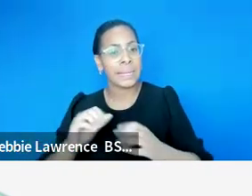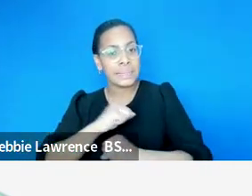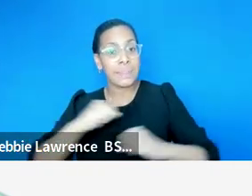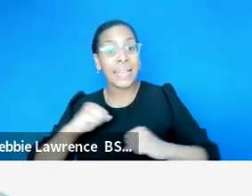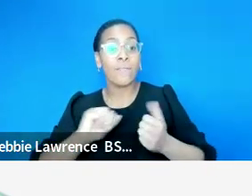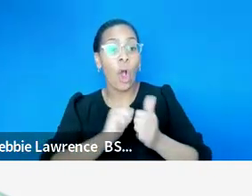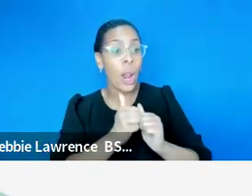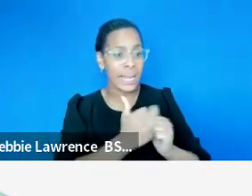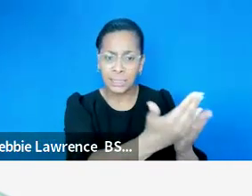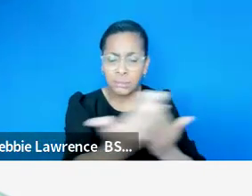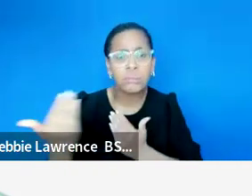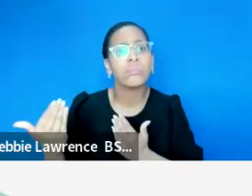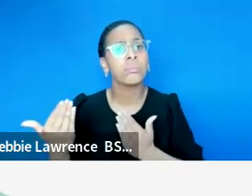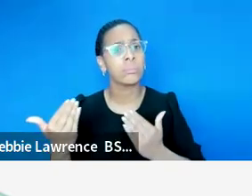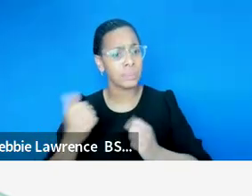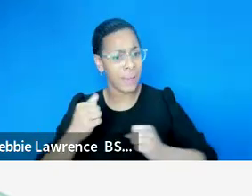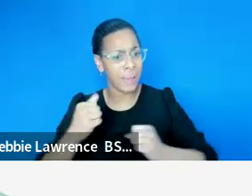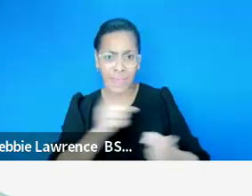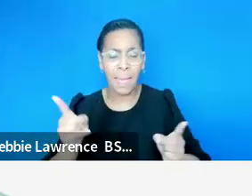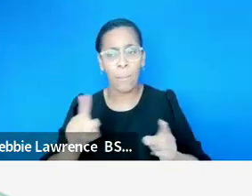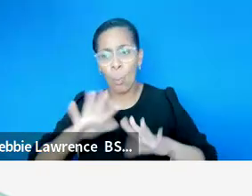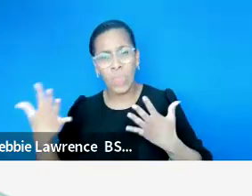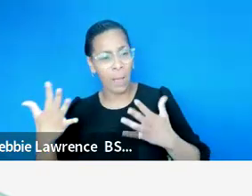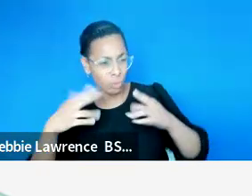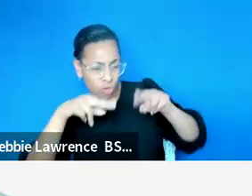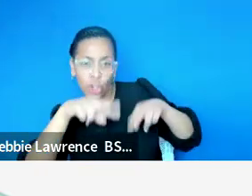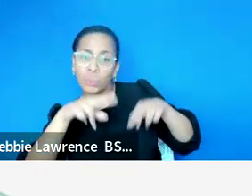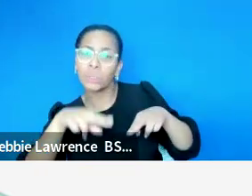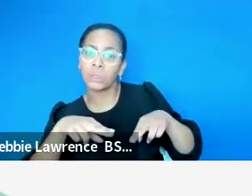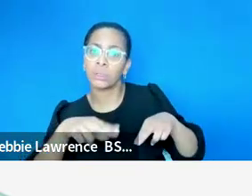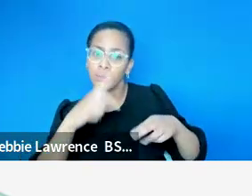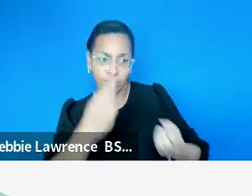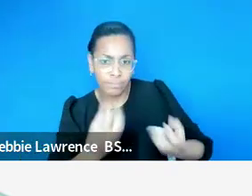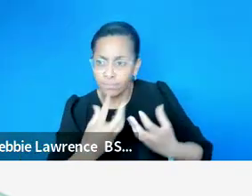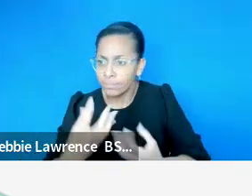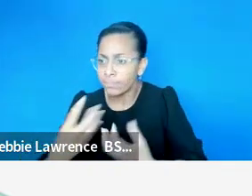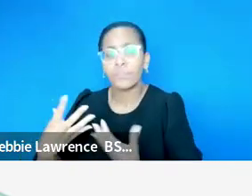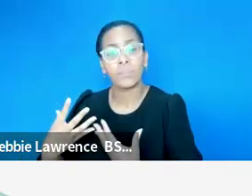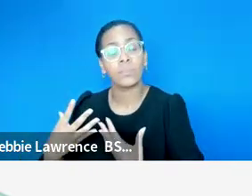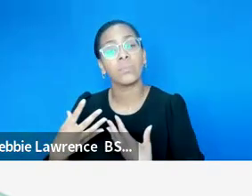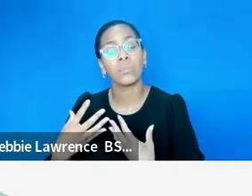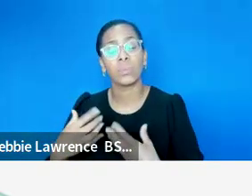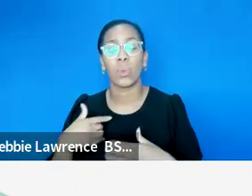This is something that we've particularly launched this year as we found that it was something that colleagues